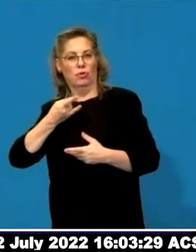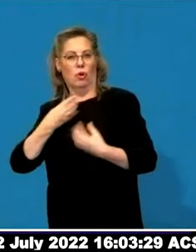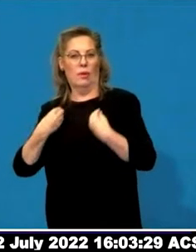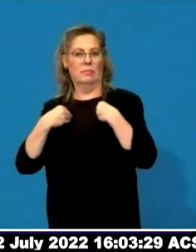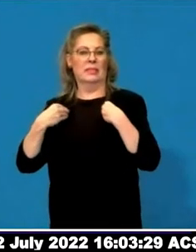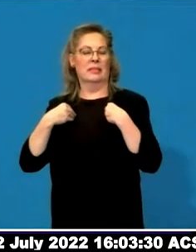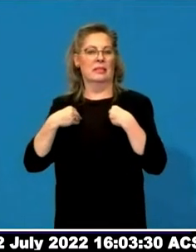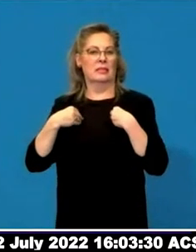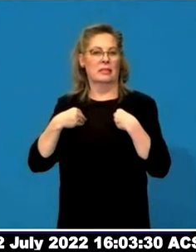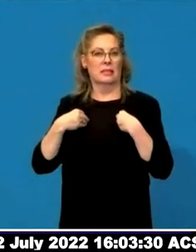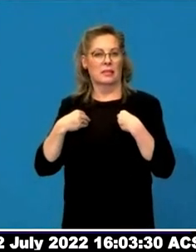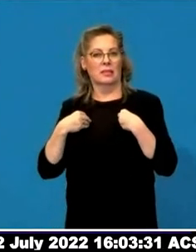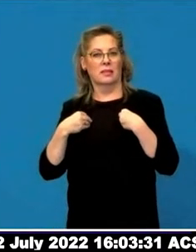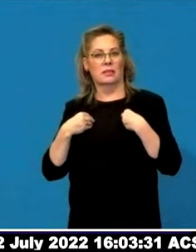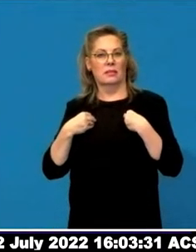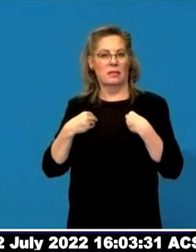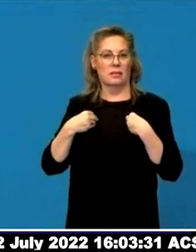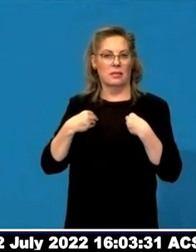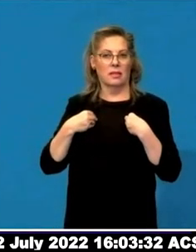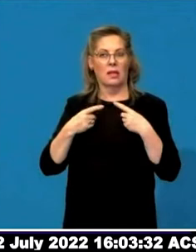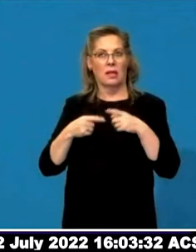partner, grandma, yeah.